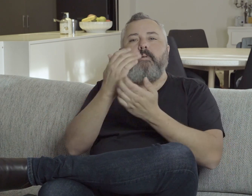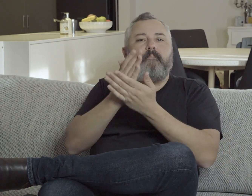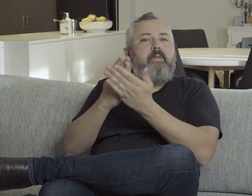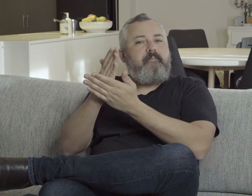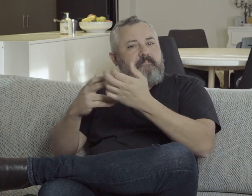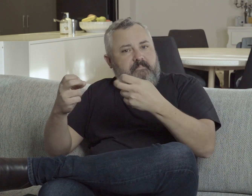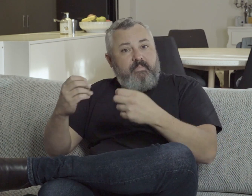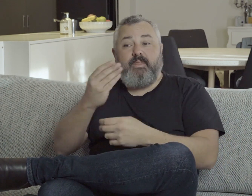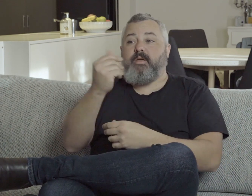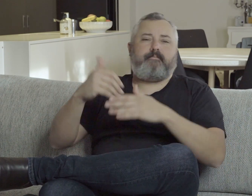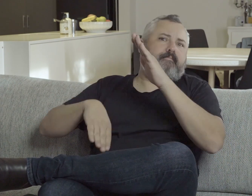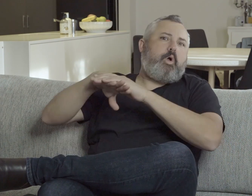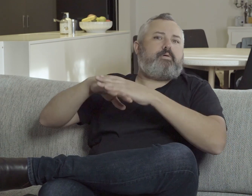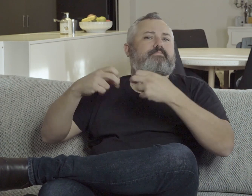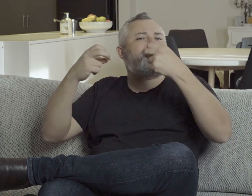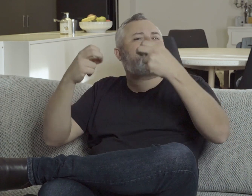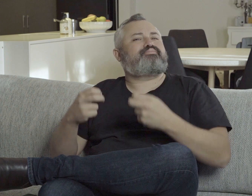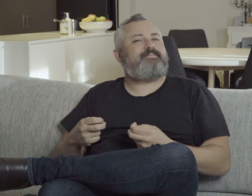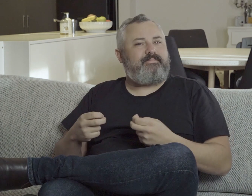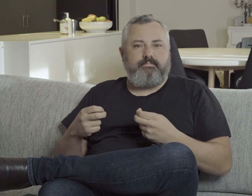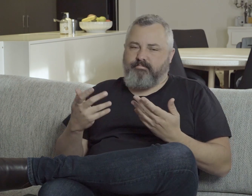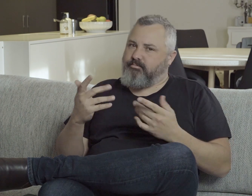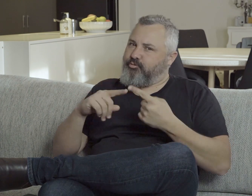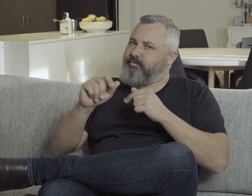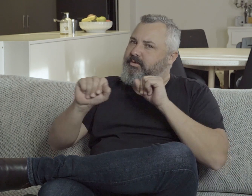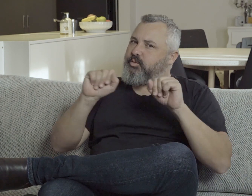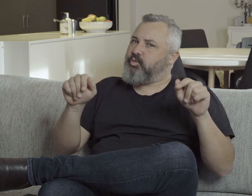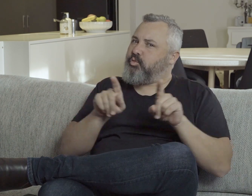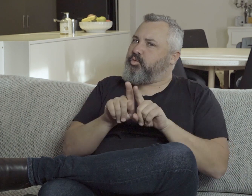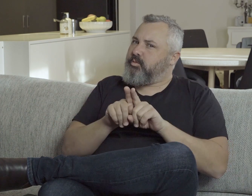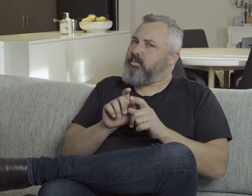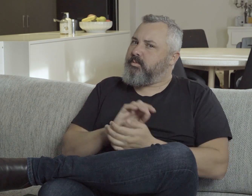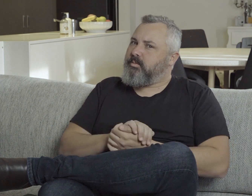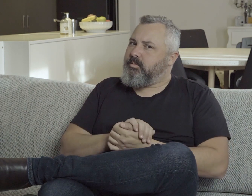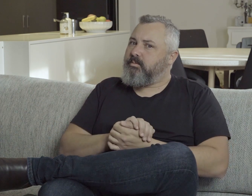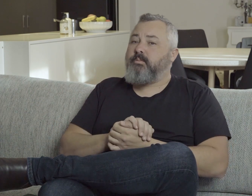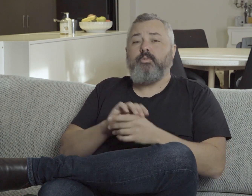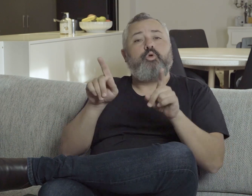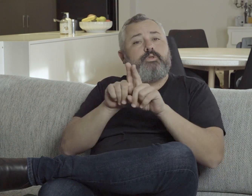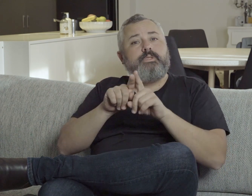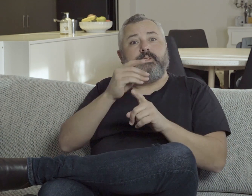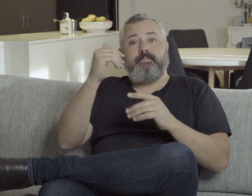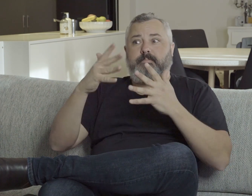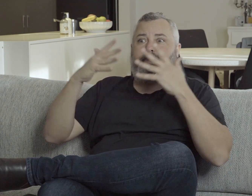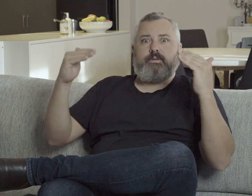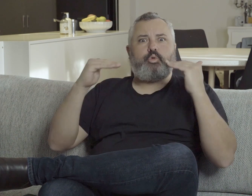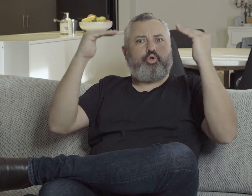do not display captions. Some platforms caption a portion of shows and other captions everything, so please keep this in mind.